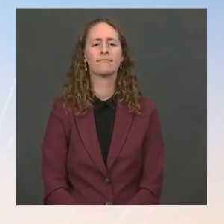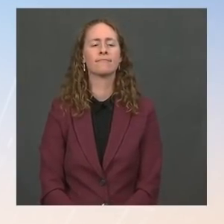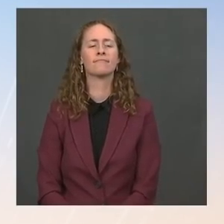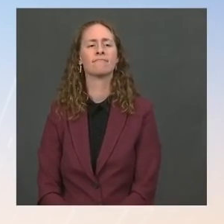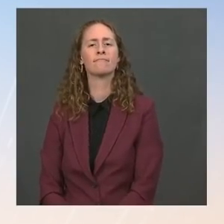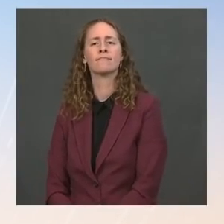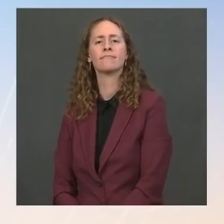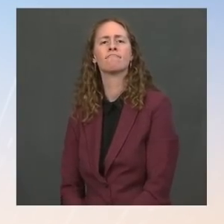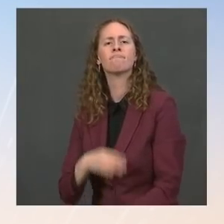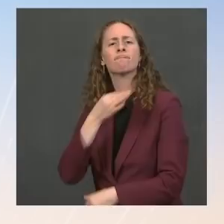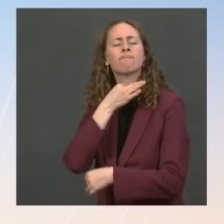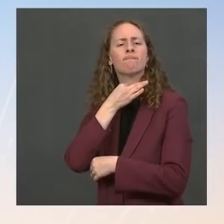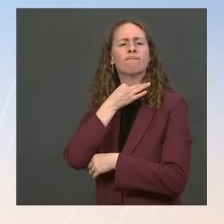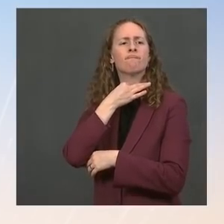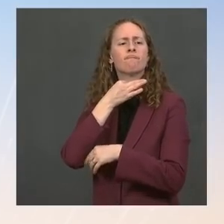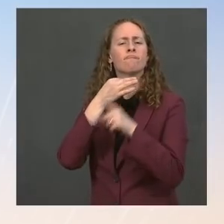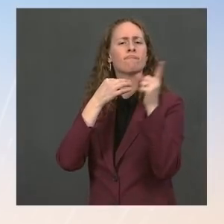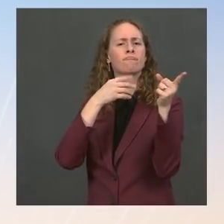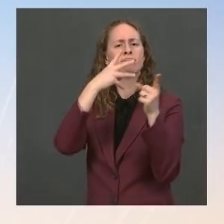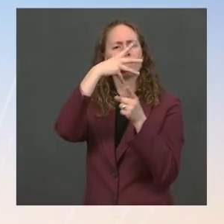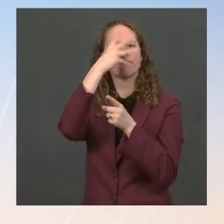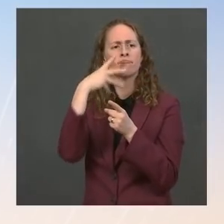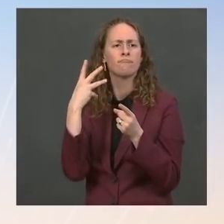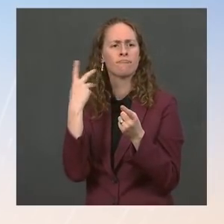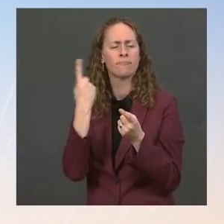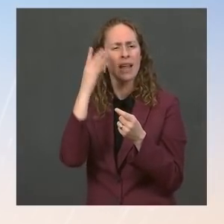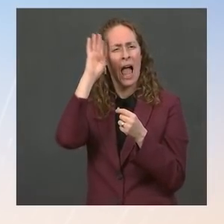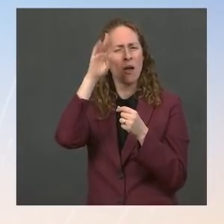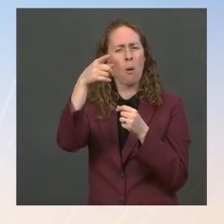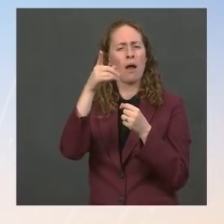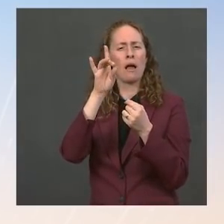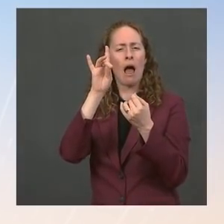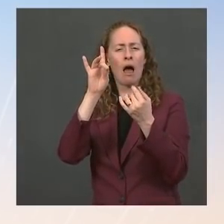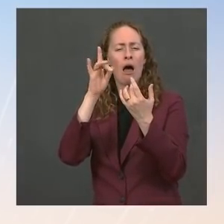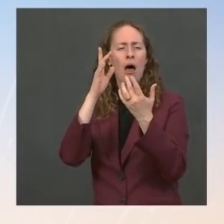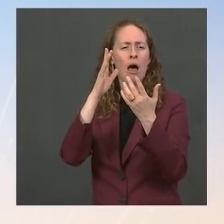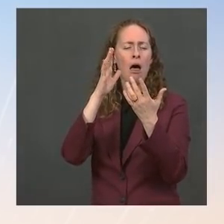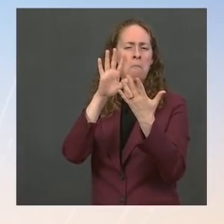you've sort of gotten at this, but I'm just wondering about the President's level of commitment